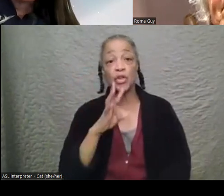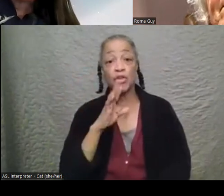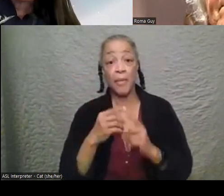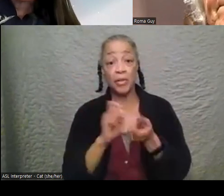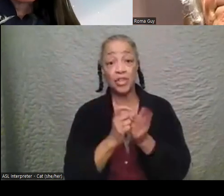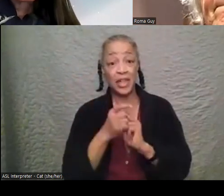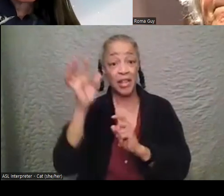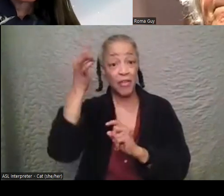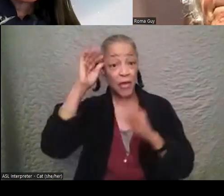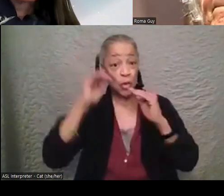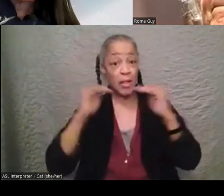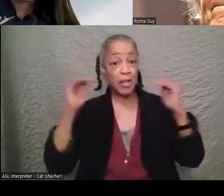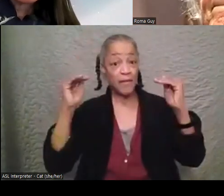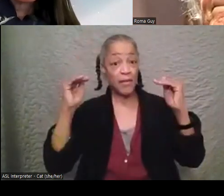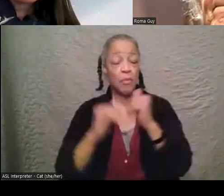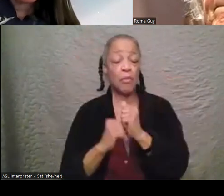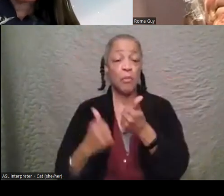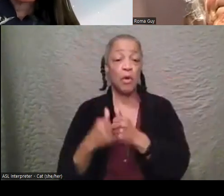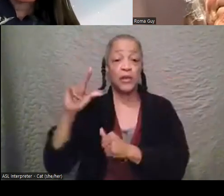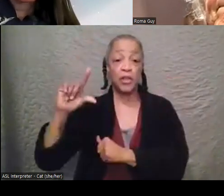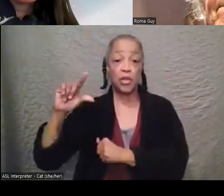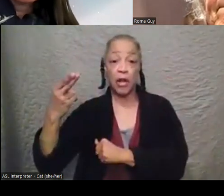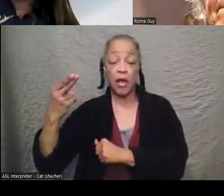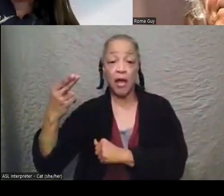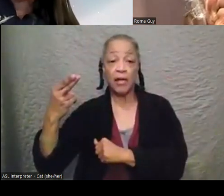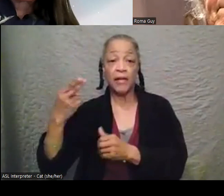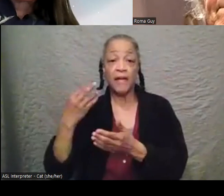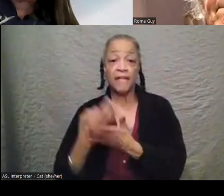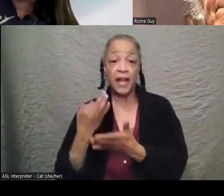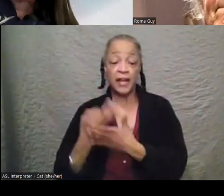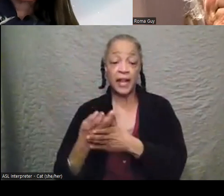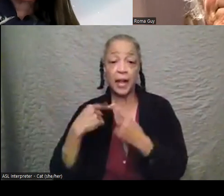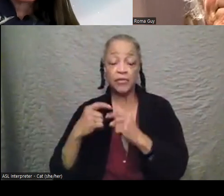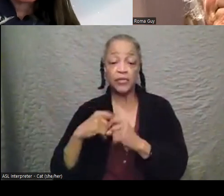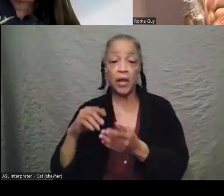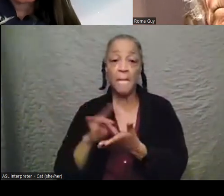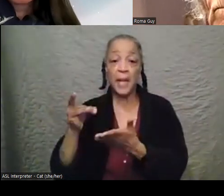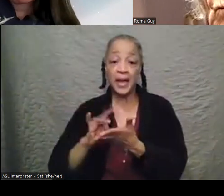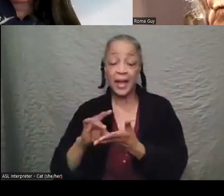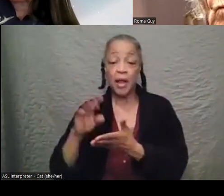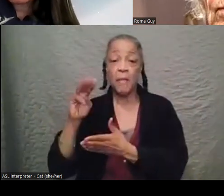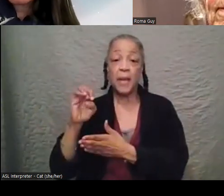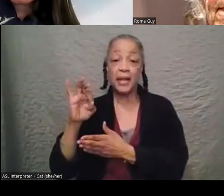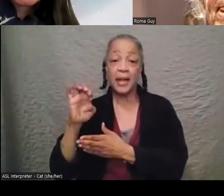Most of the funding comes from Medicare and Medicaid and covers the institution but not an home, right?